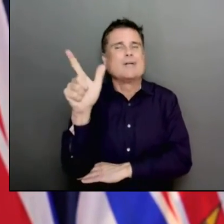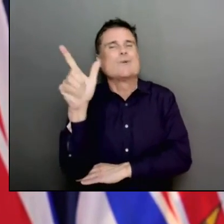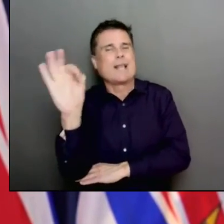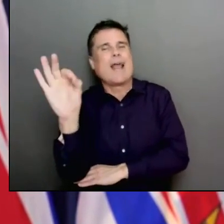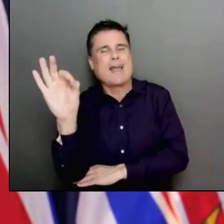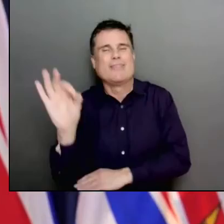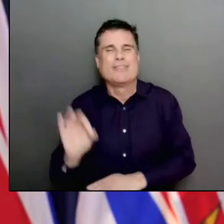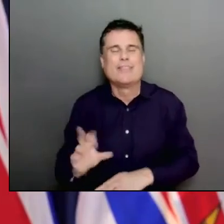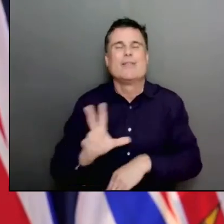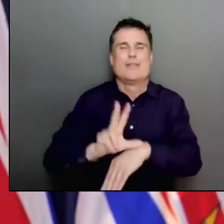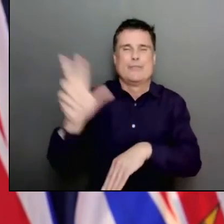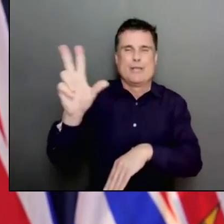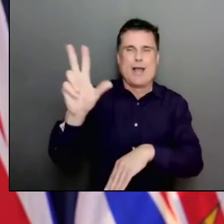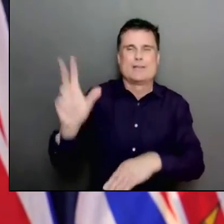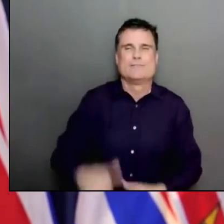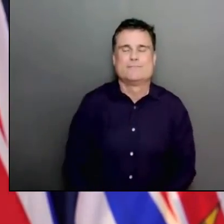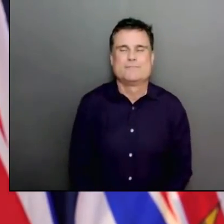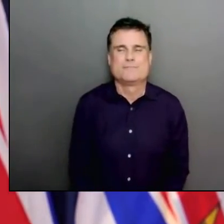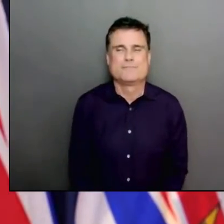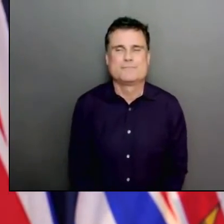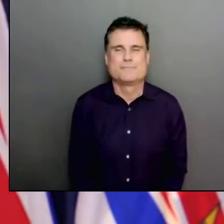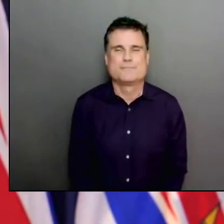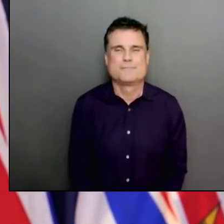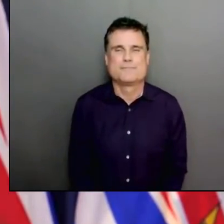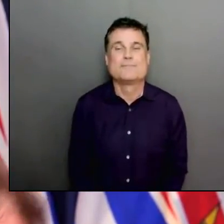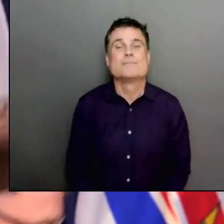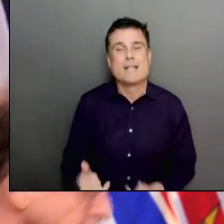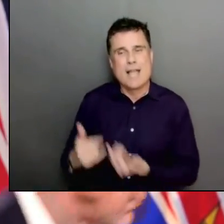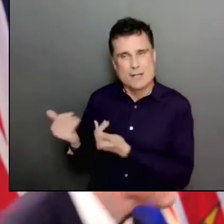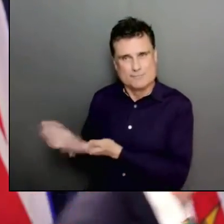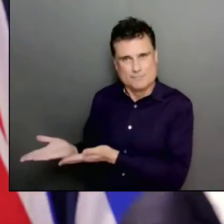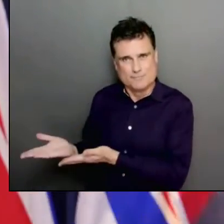With that, it's my honour to introduce Dr